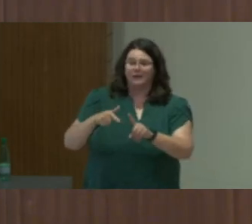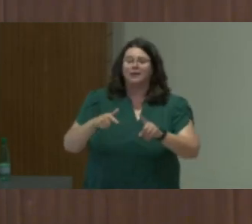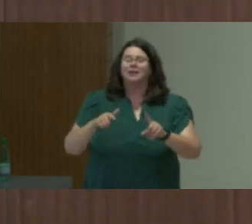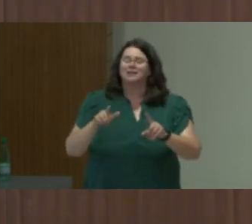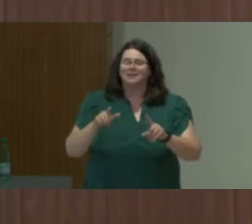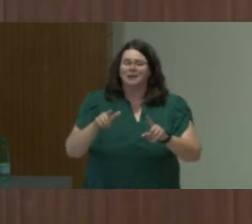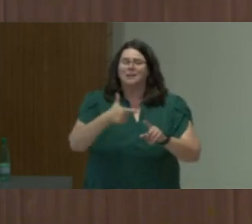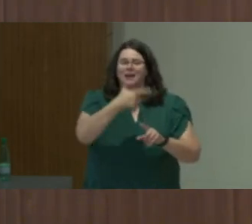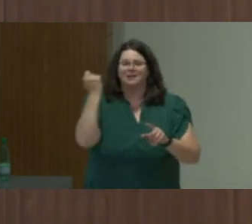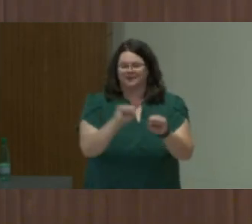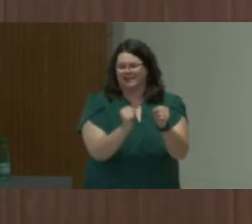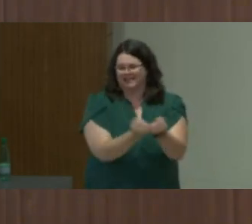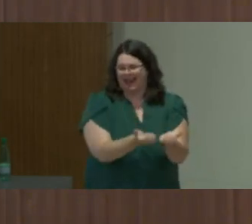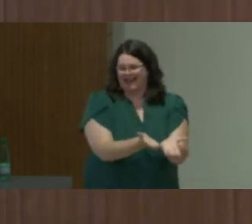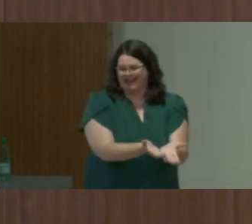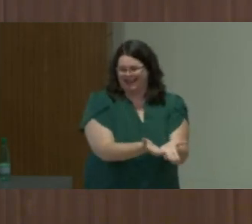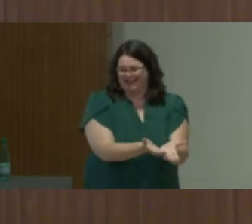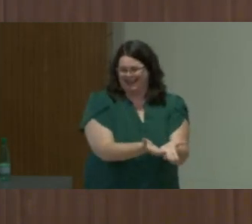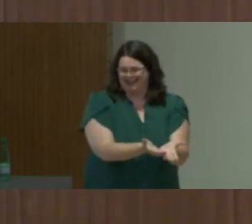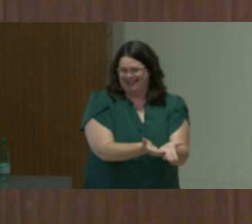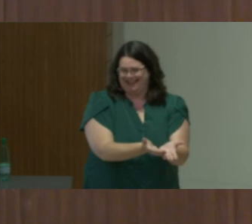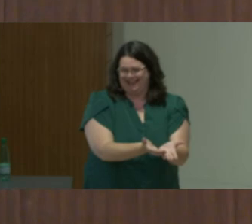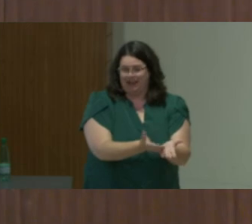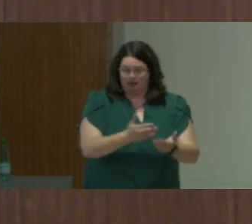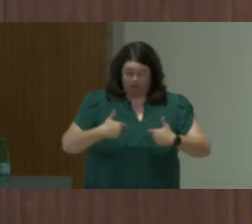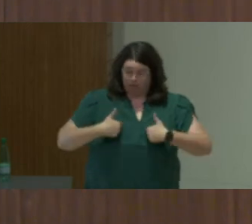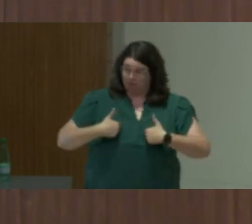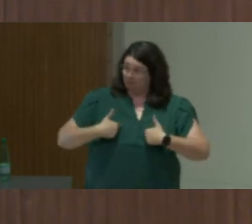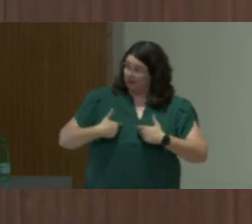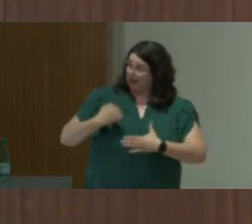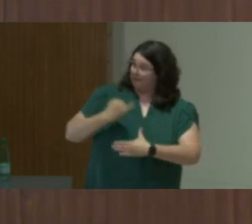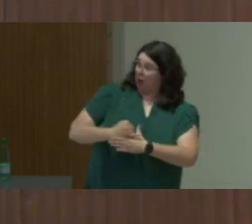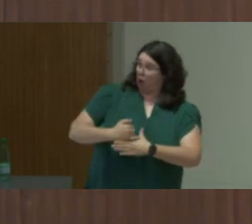What excludes people from society is not impairment as such,